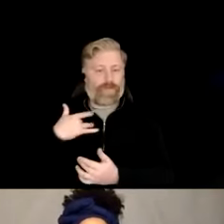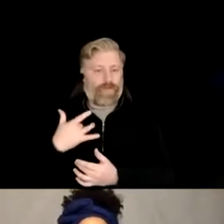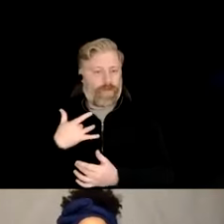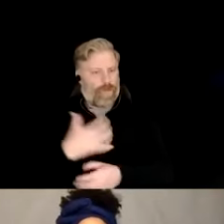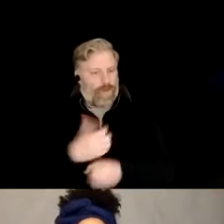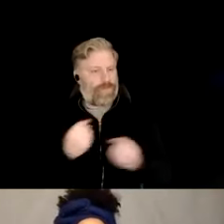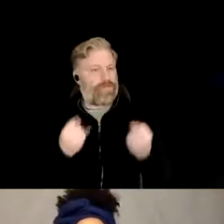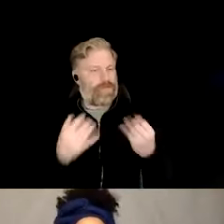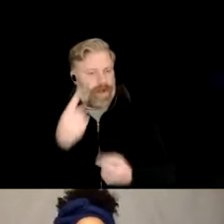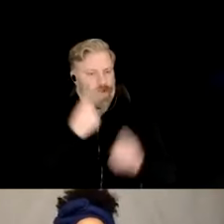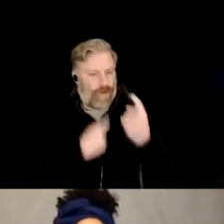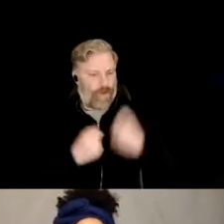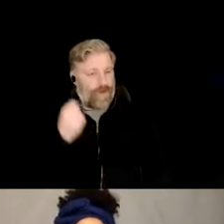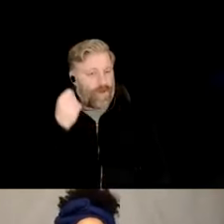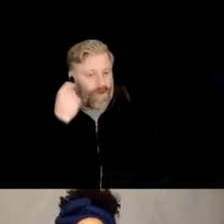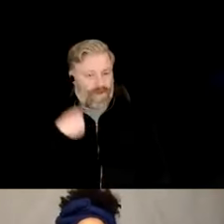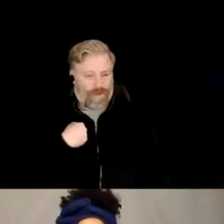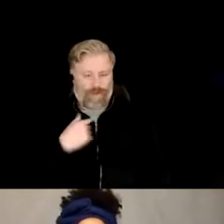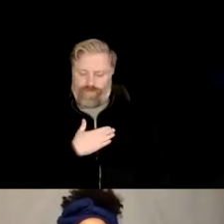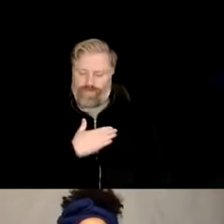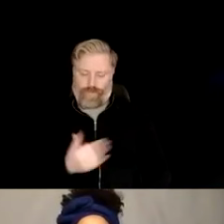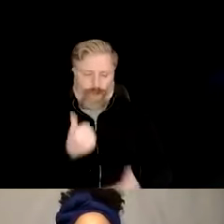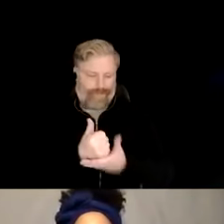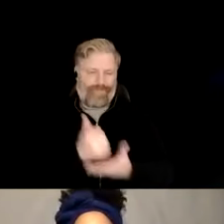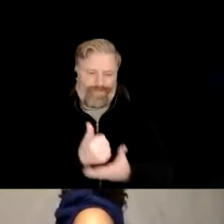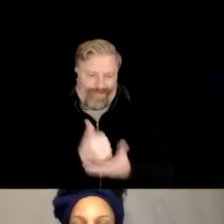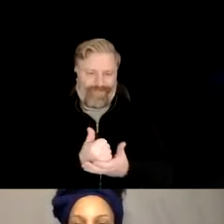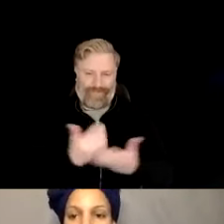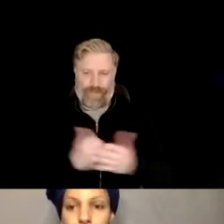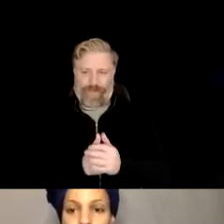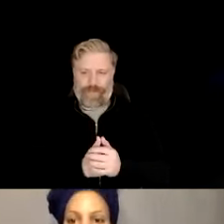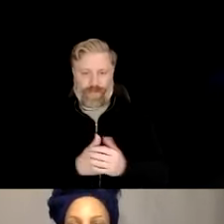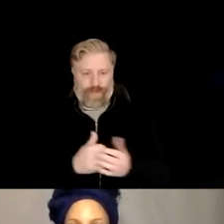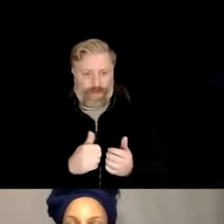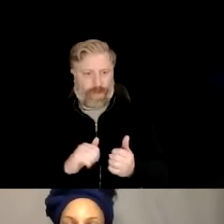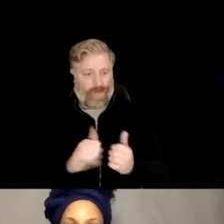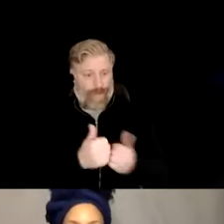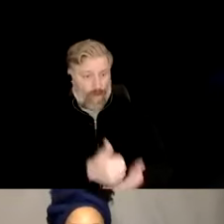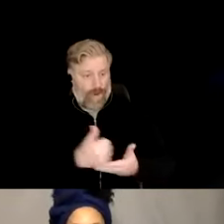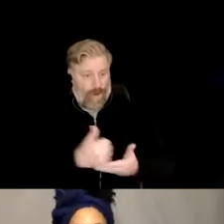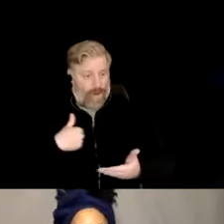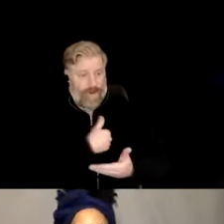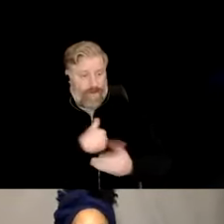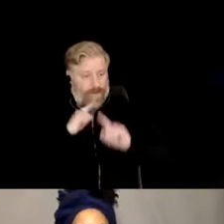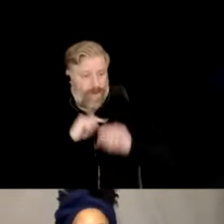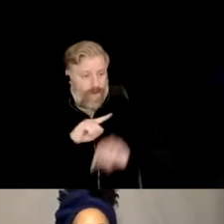but we're seriously happy to help out. And to help us help you, please do your best to read the guidelines thoroughly